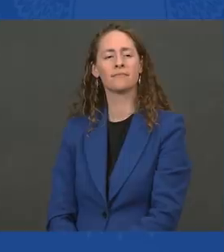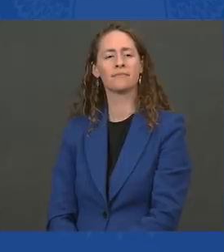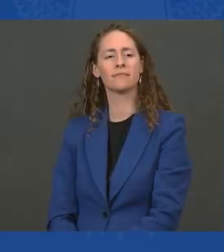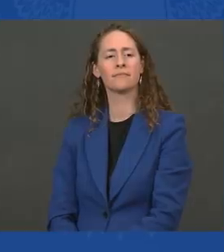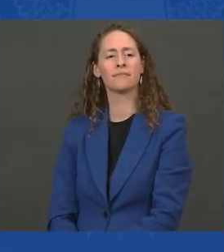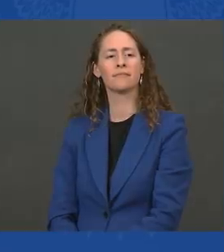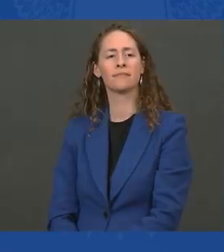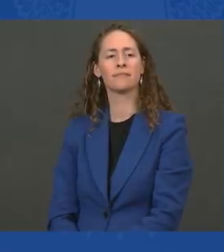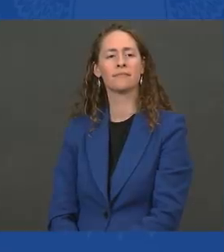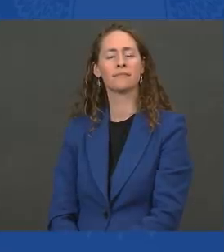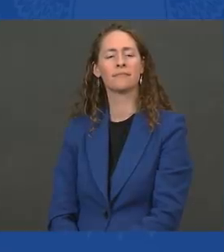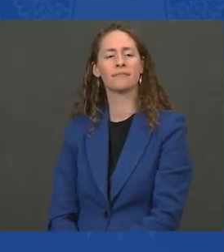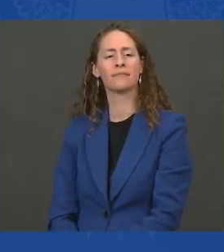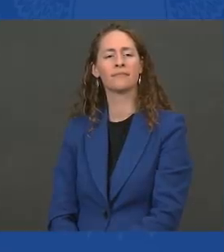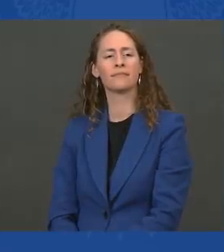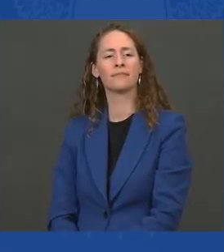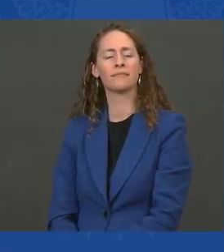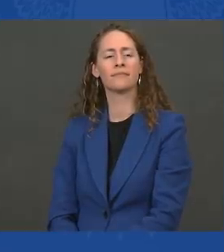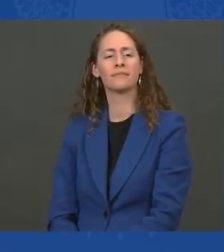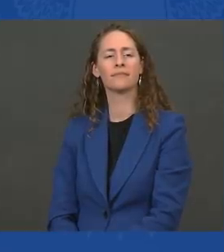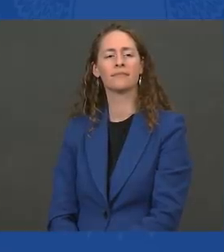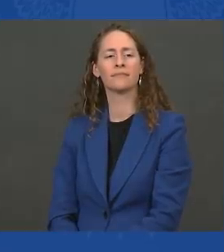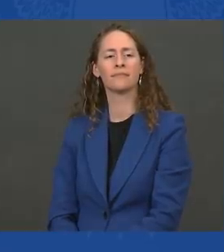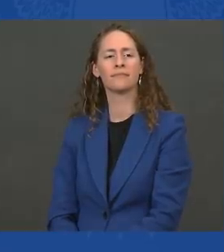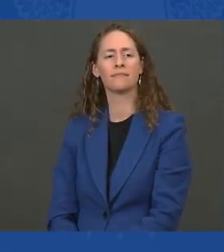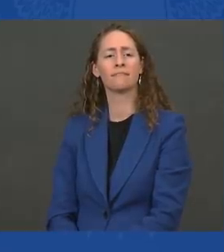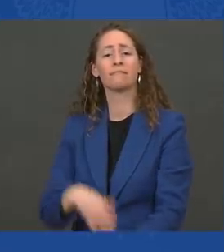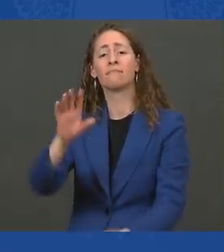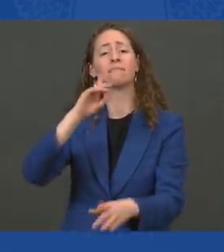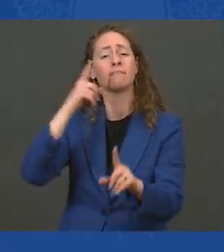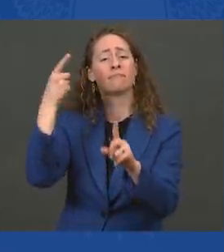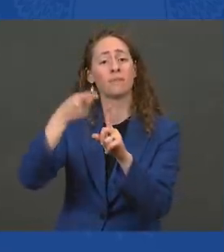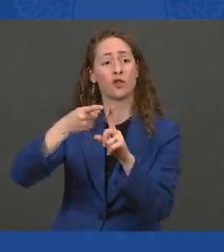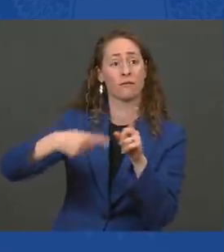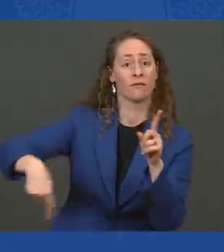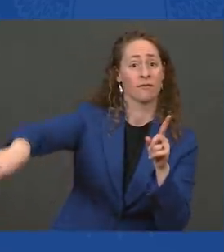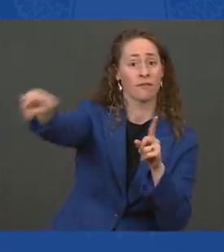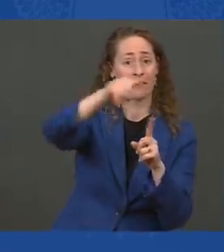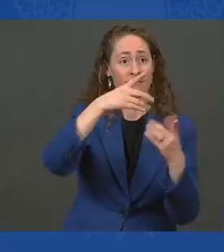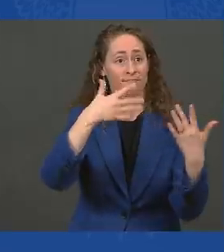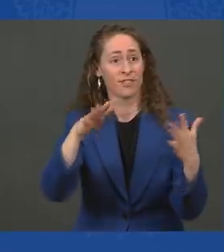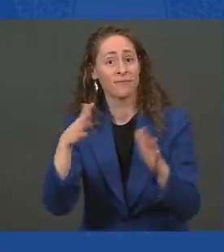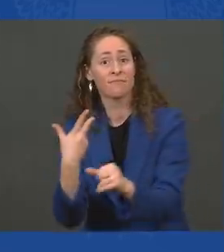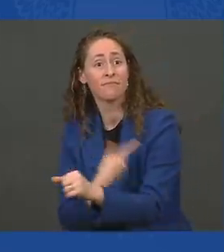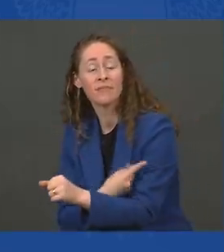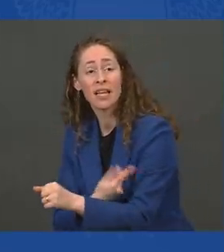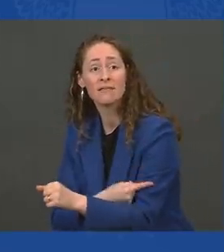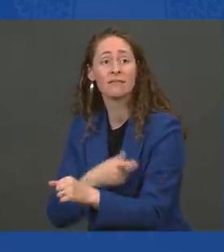if people are vaccinated and wear their masks, there's no need for the lockdowns. The Press: Sir, this -- The President: My last question.